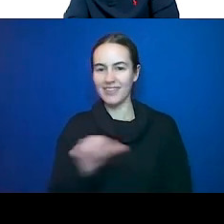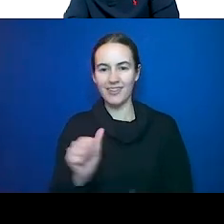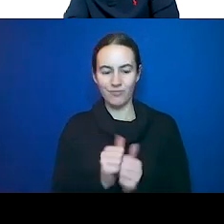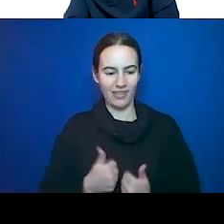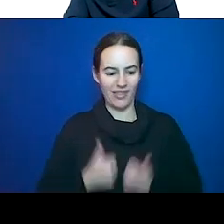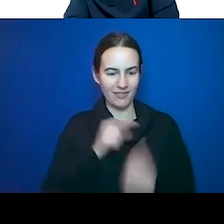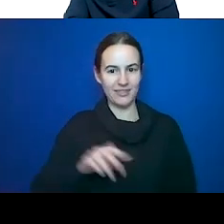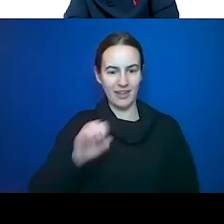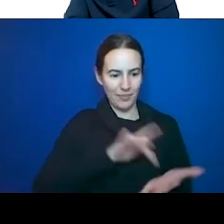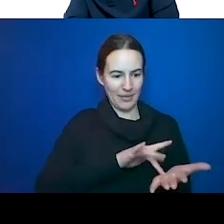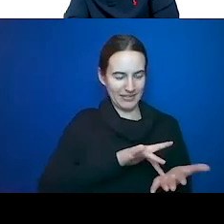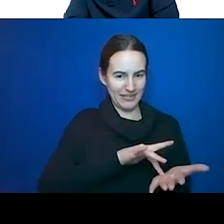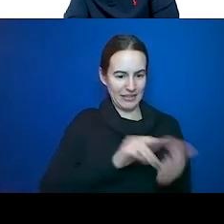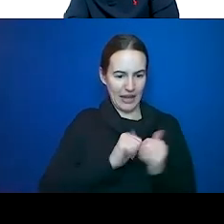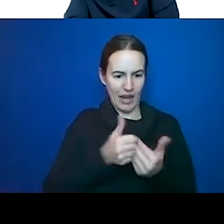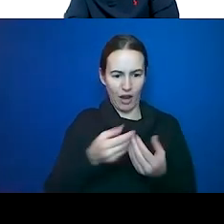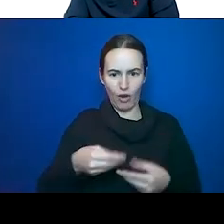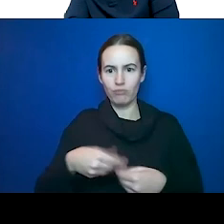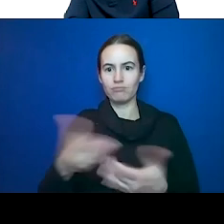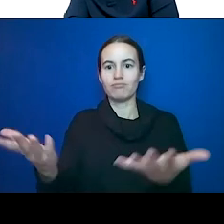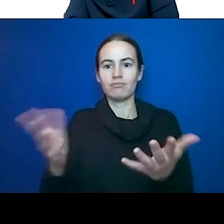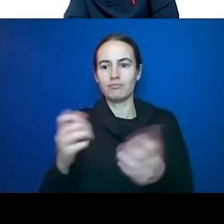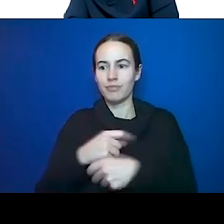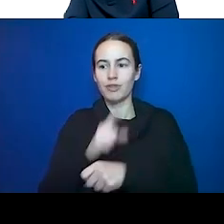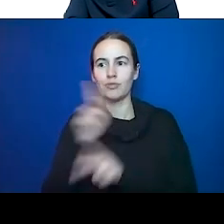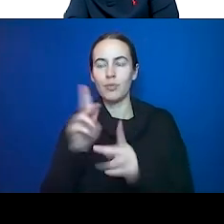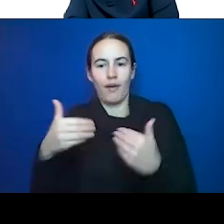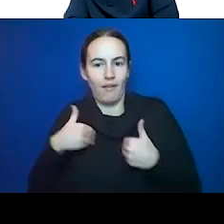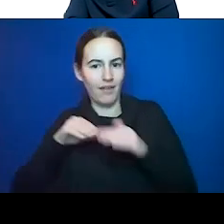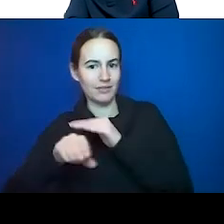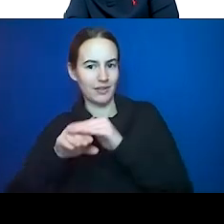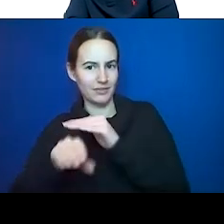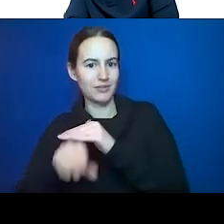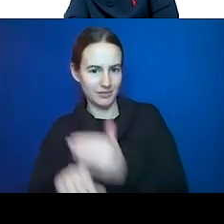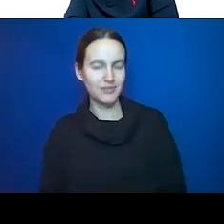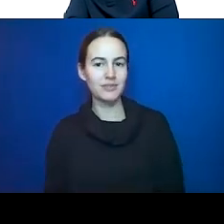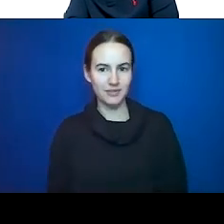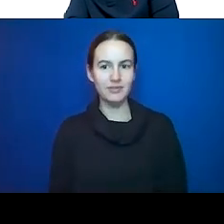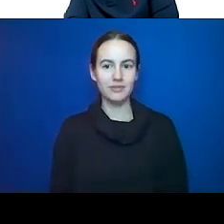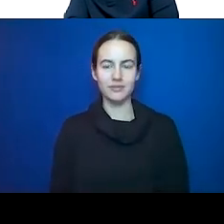there are a variety of programs. This program certainly does not have the market on this but it